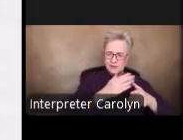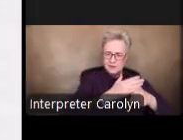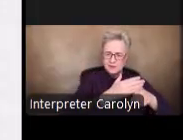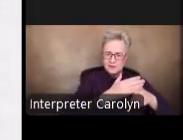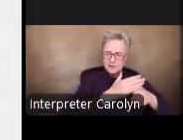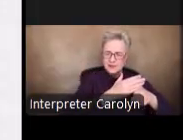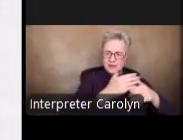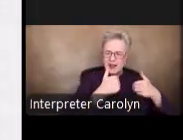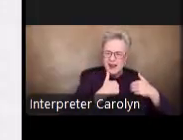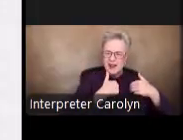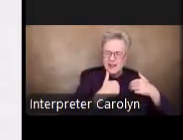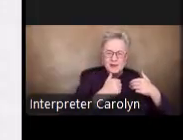twisting or collapsing.